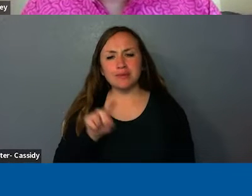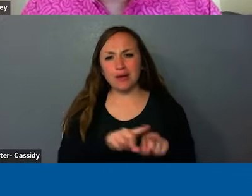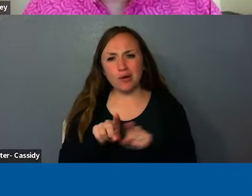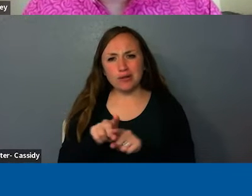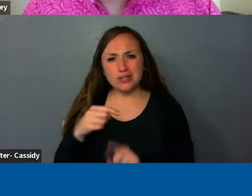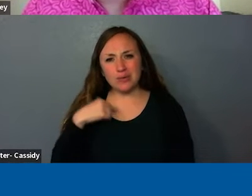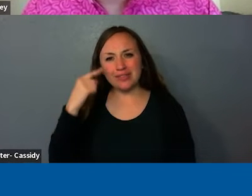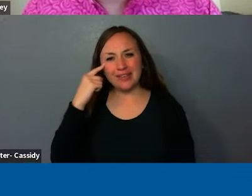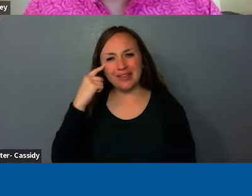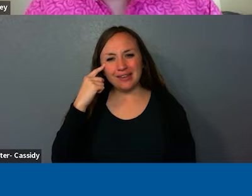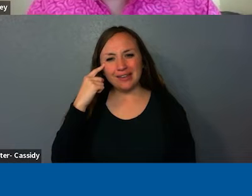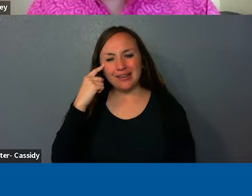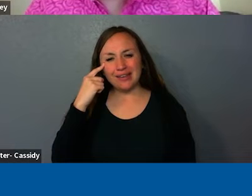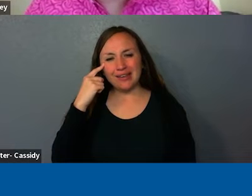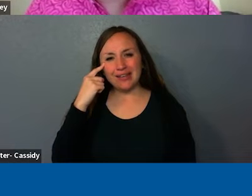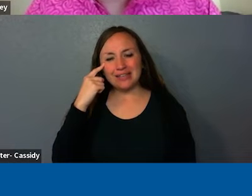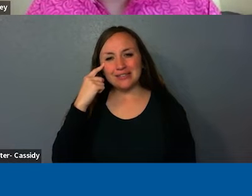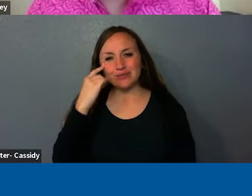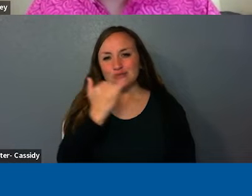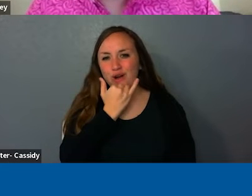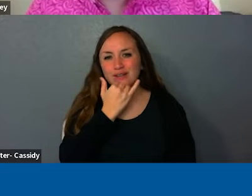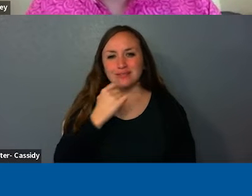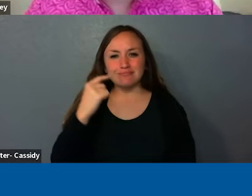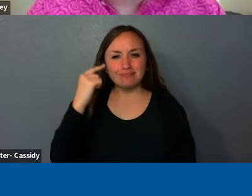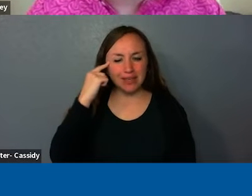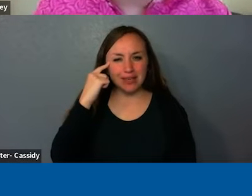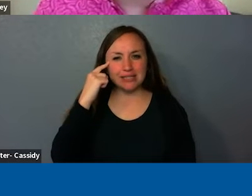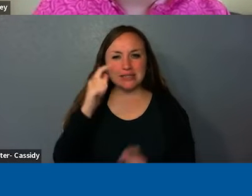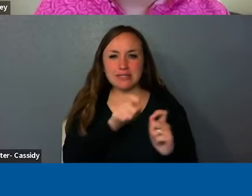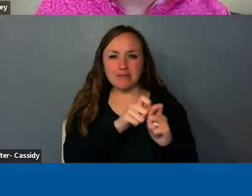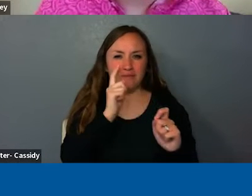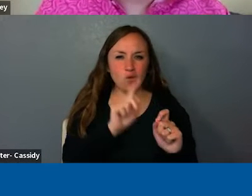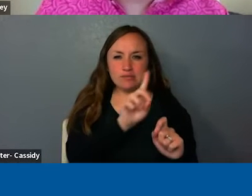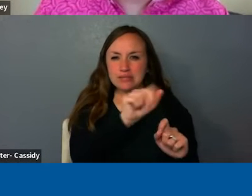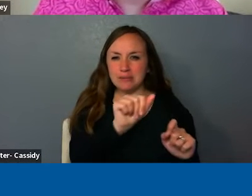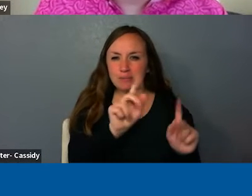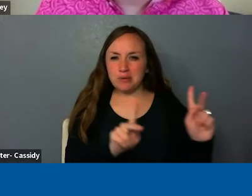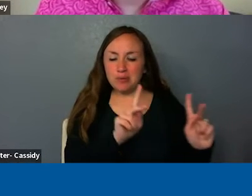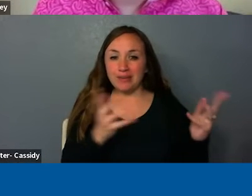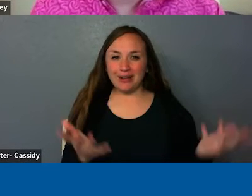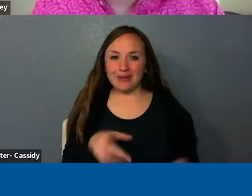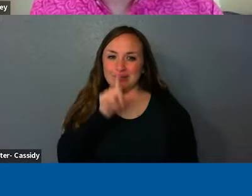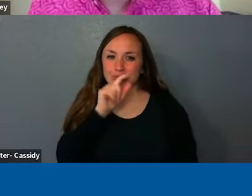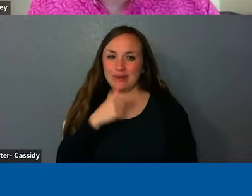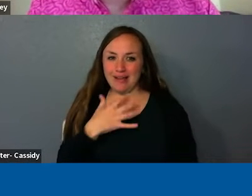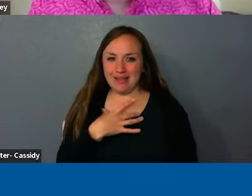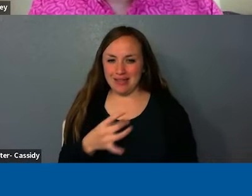this is specifically for disabled people. You know, here's a tweet I quite like from a man named Shaun.